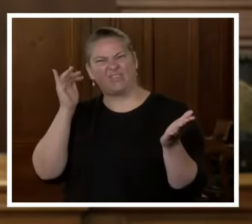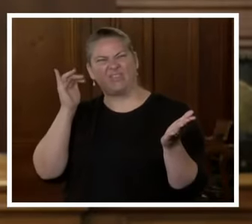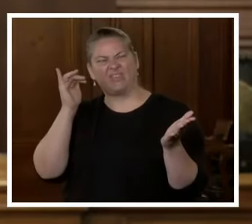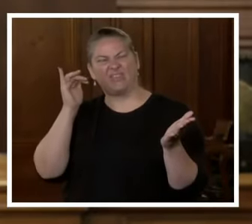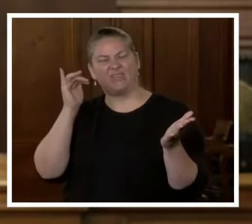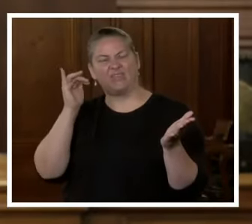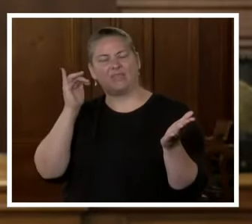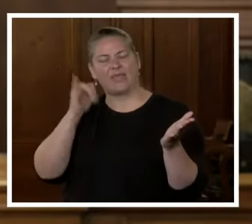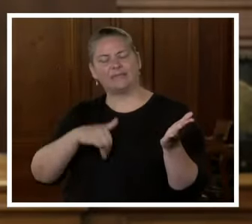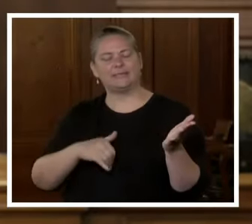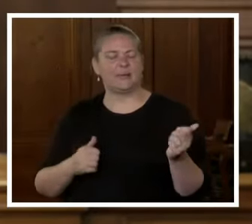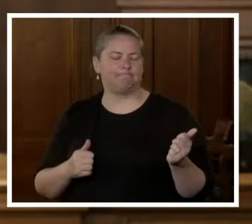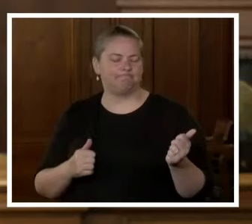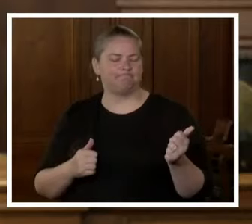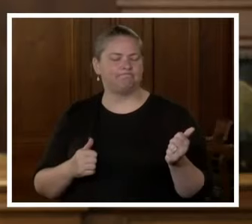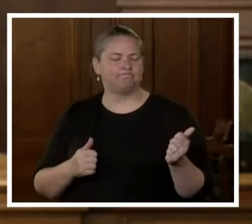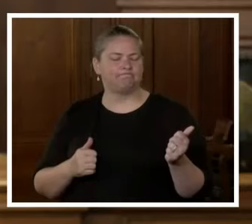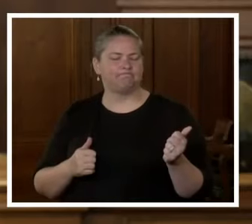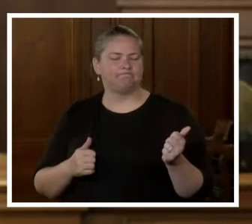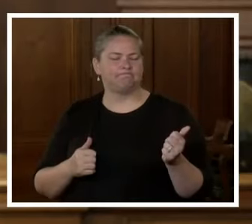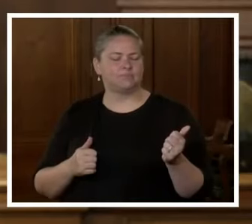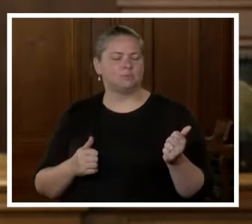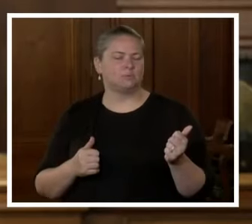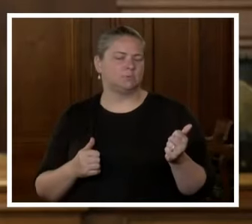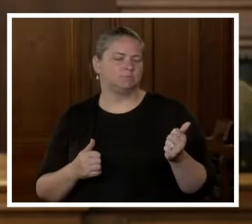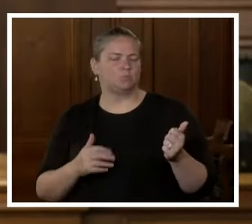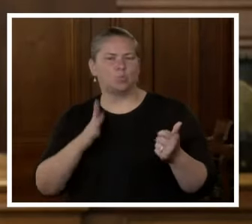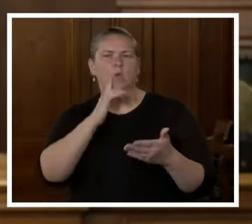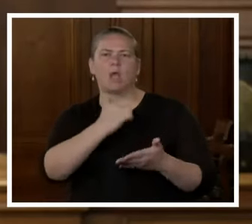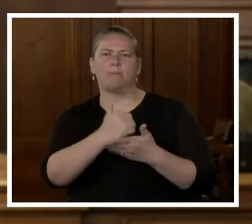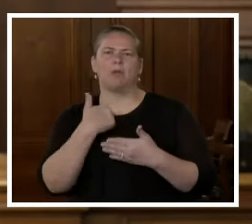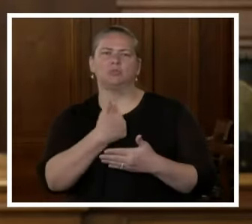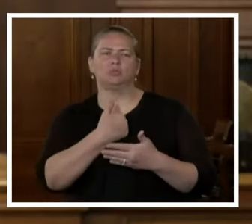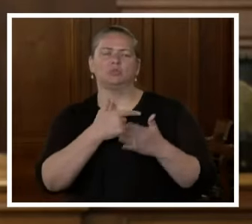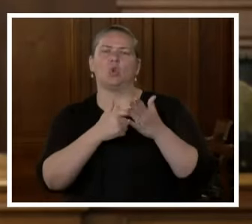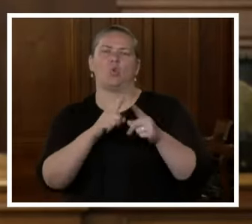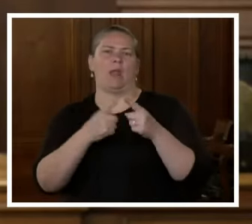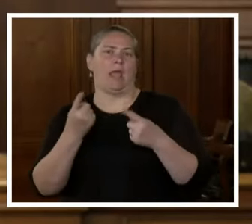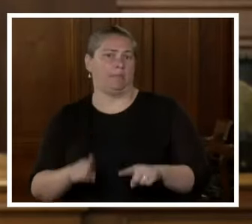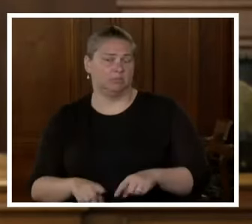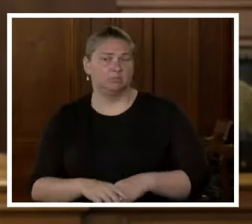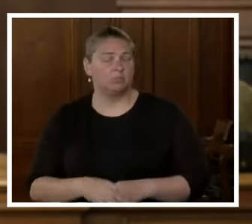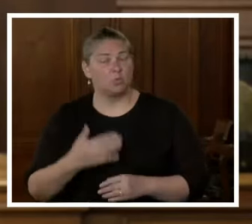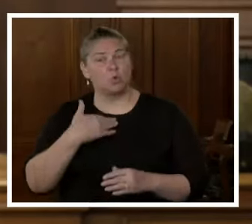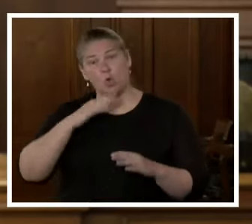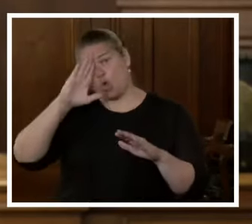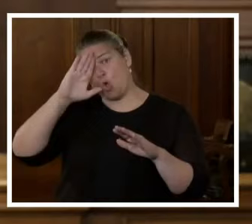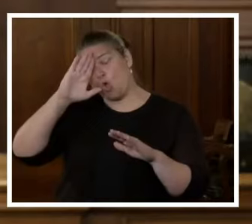BELIEVED FROM THE PRELIMINARY ALL THAT HE DIED OF A SINGLE D.